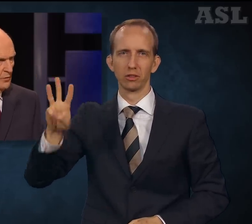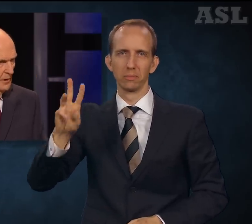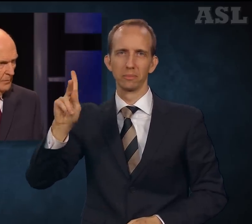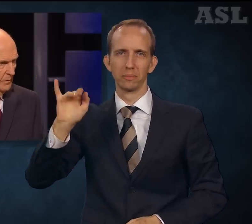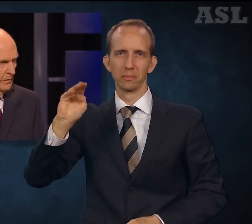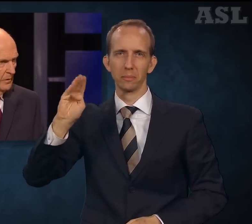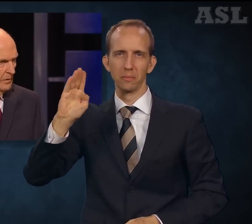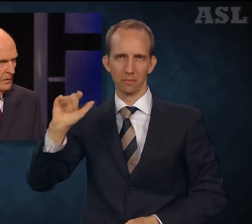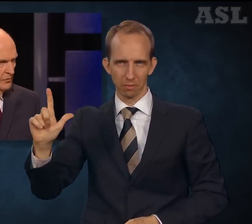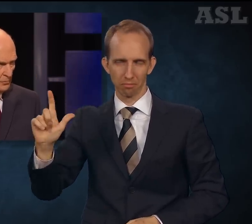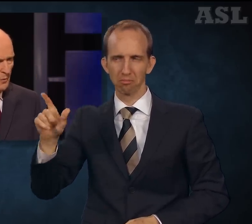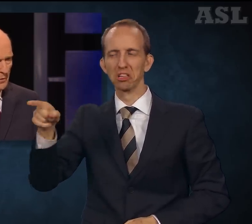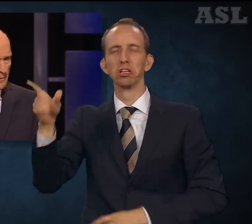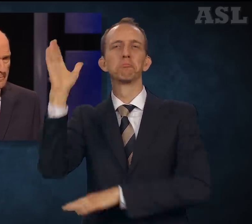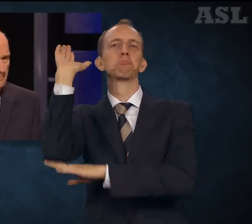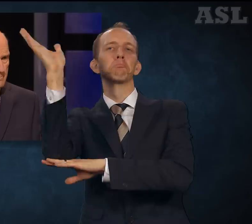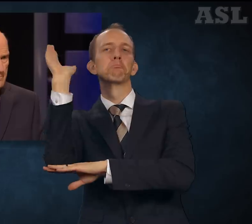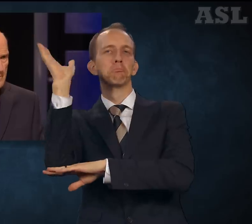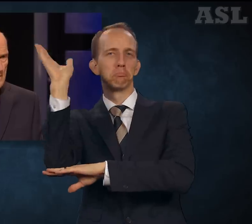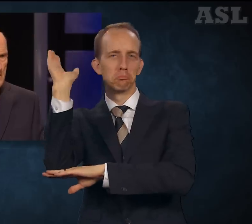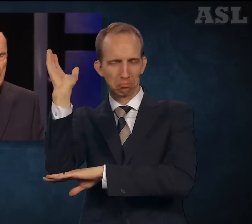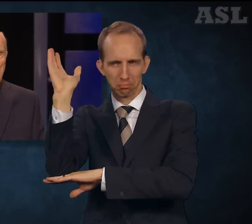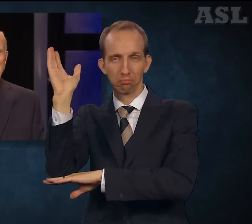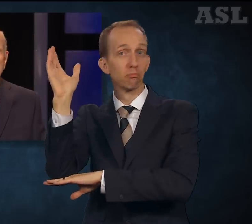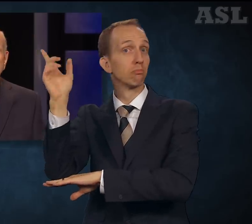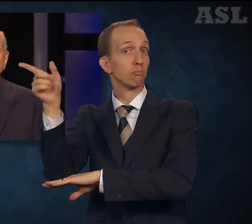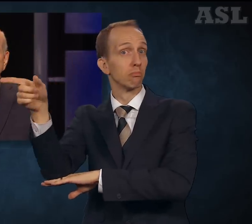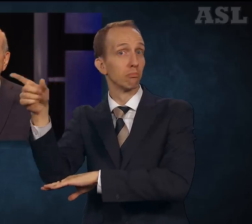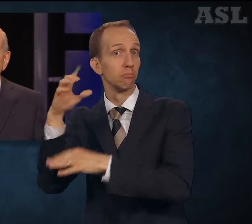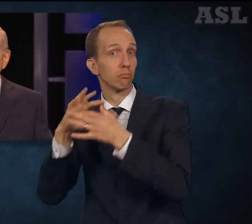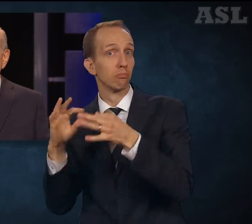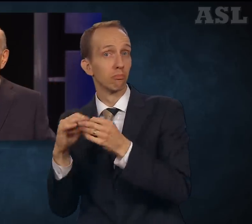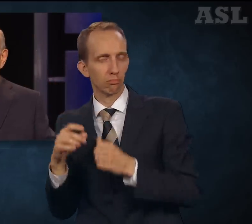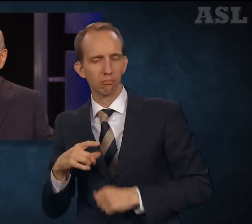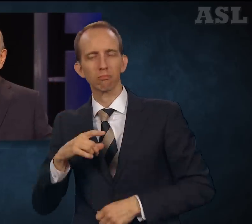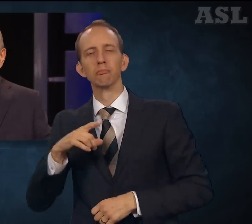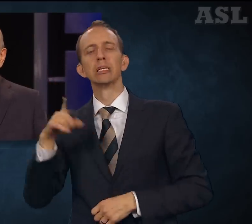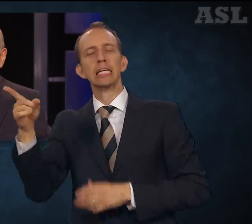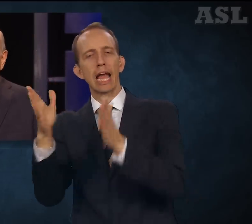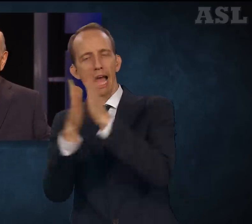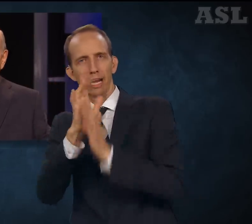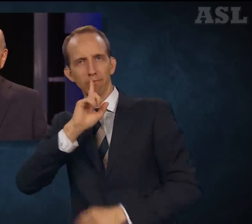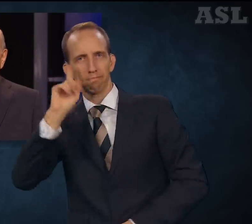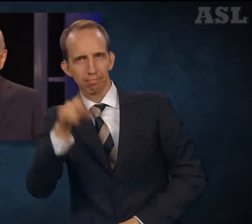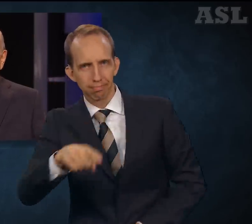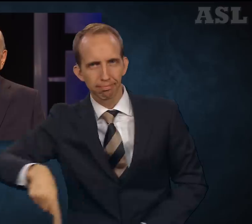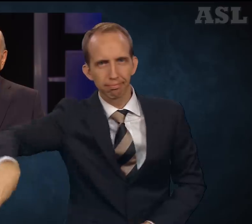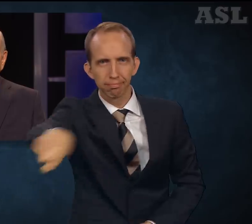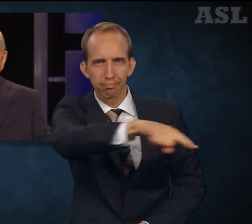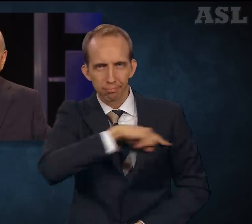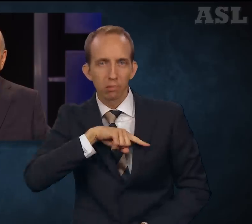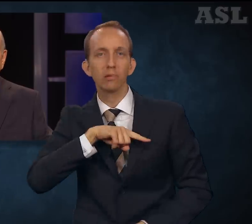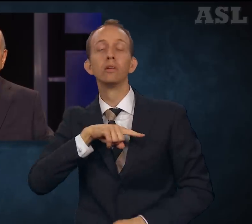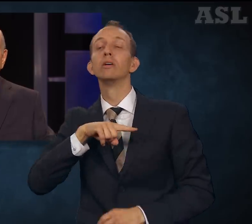CHURCH, PRESIDENT SPENCER W.